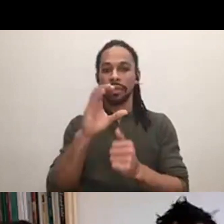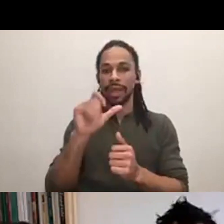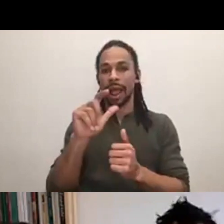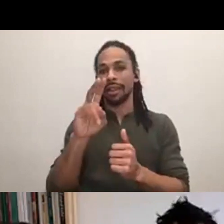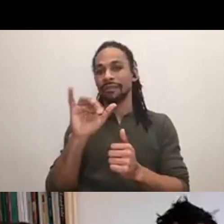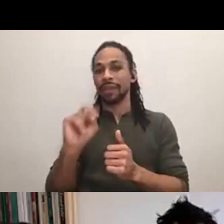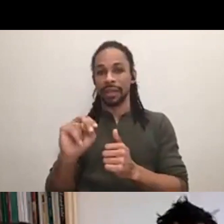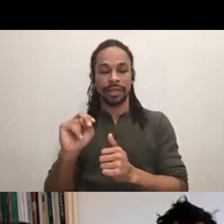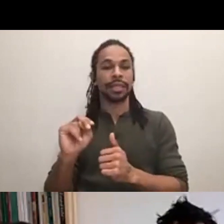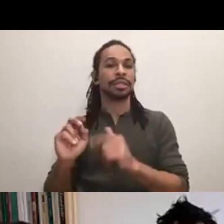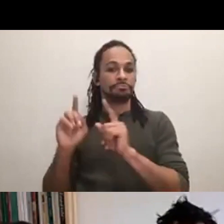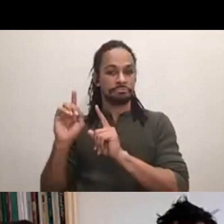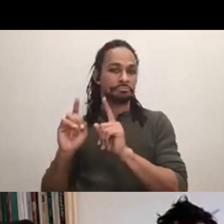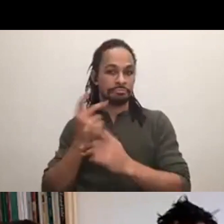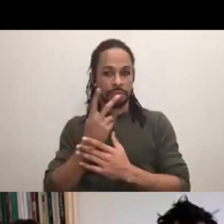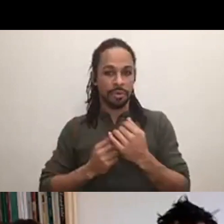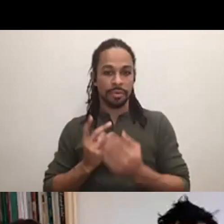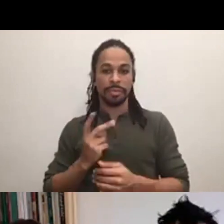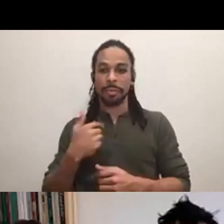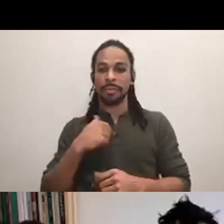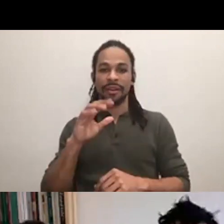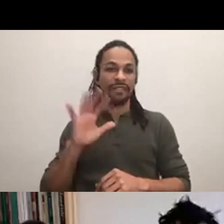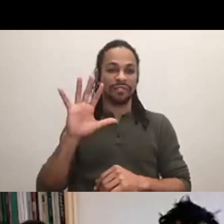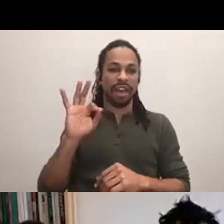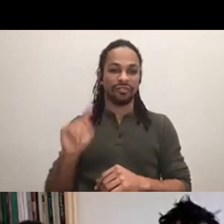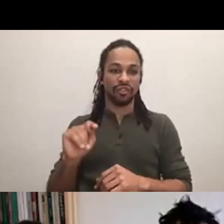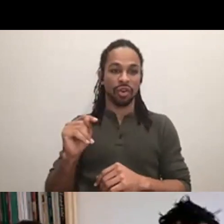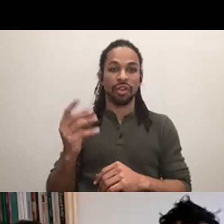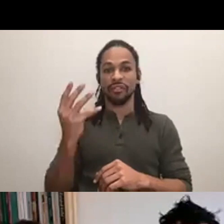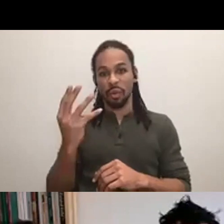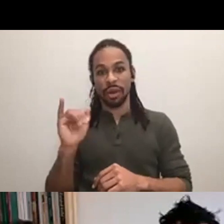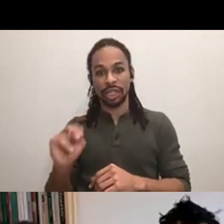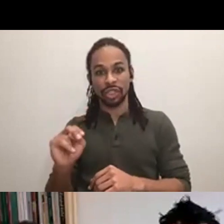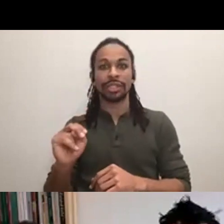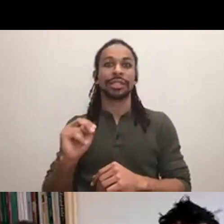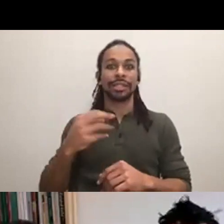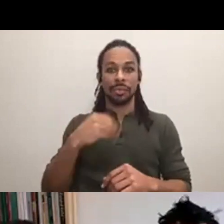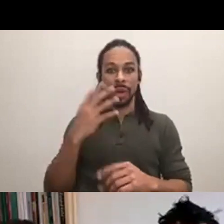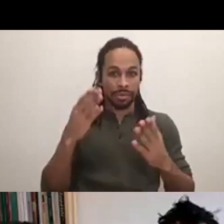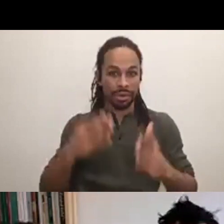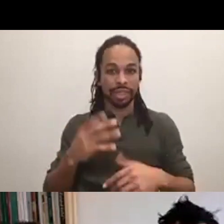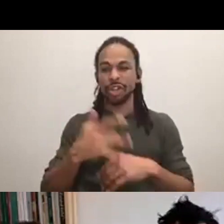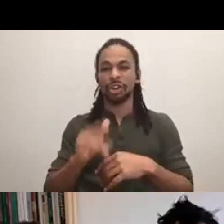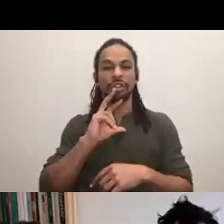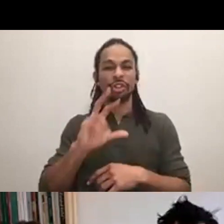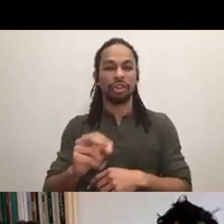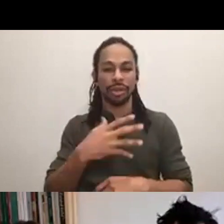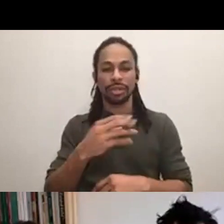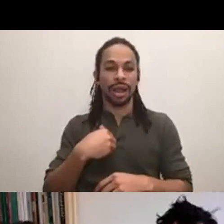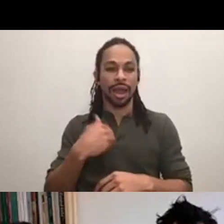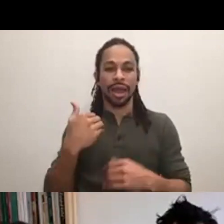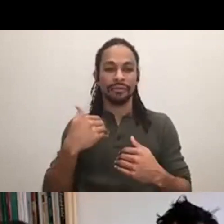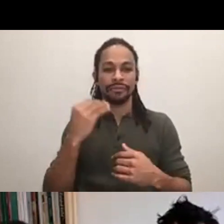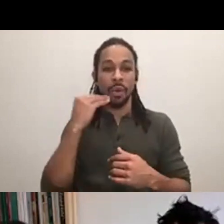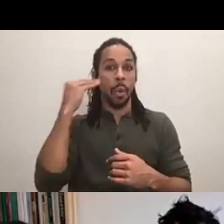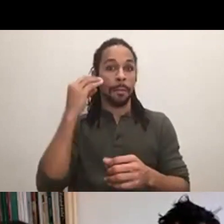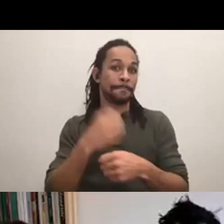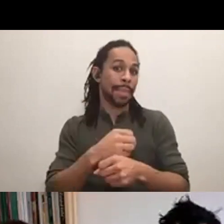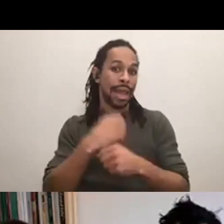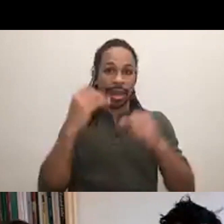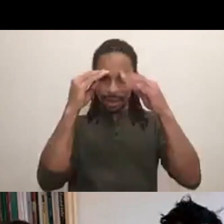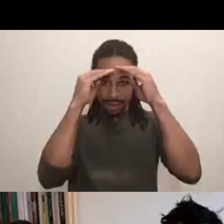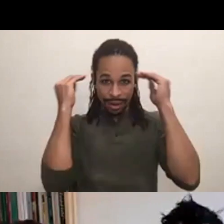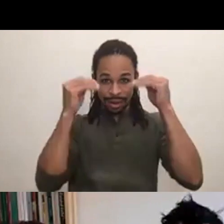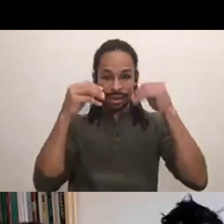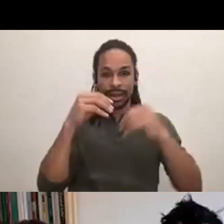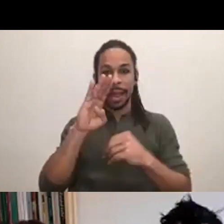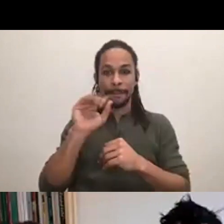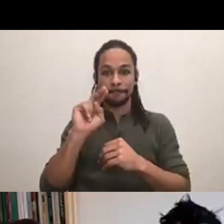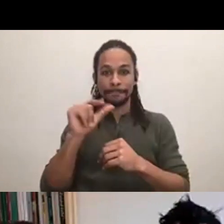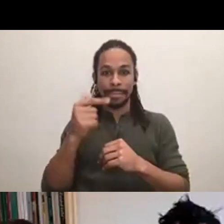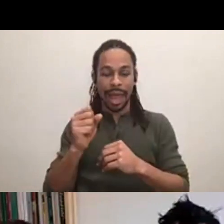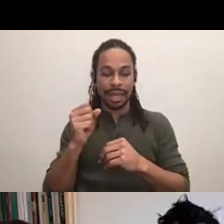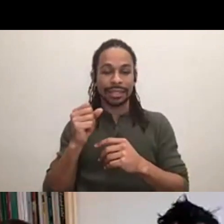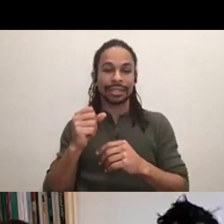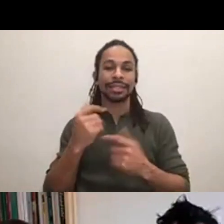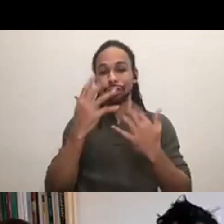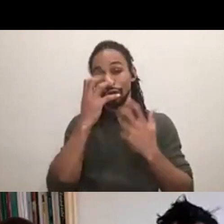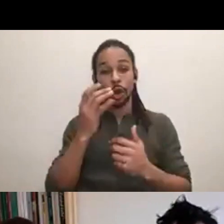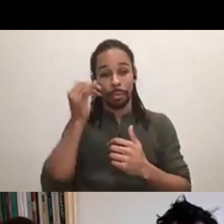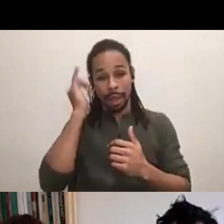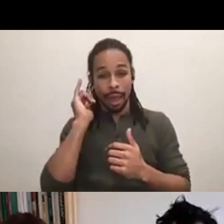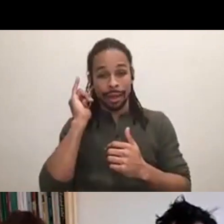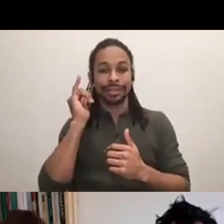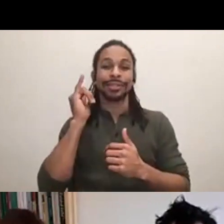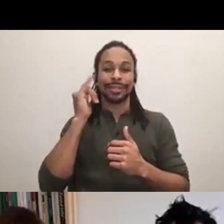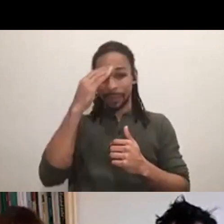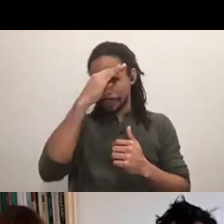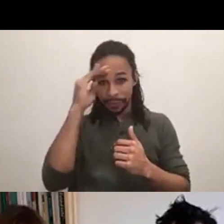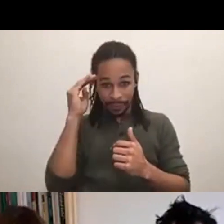I have home-made bangs yeah with dark blonde homemade bangs and I'm wearing a blue shirt